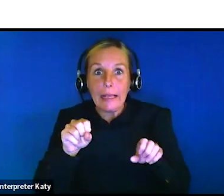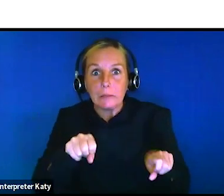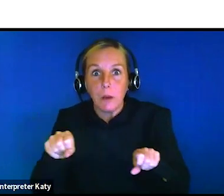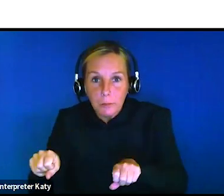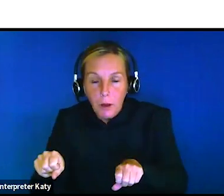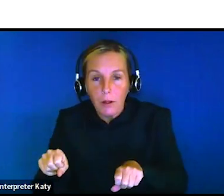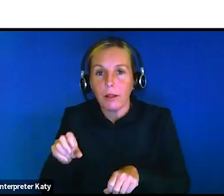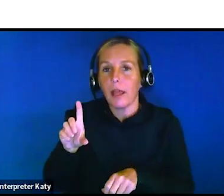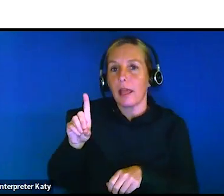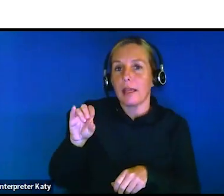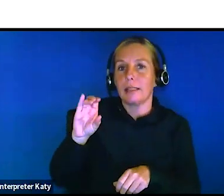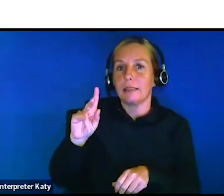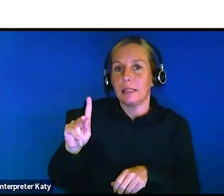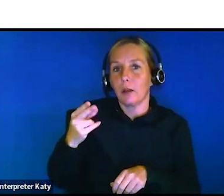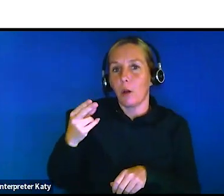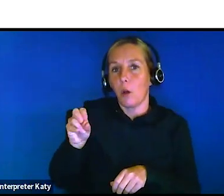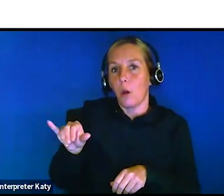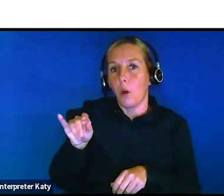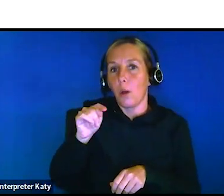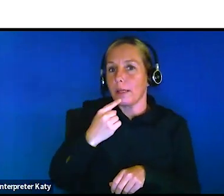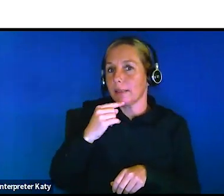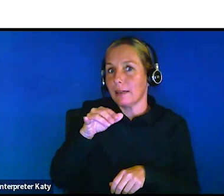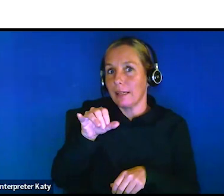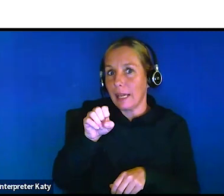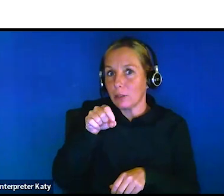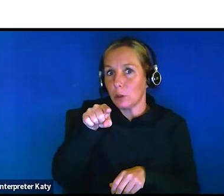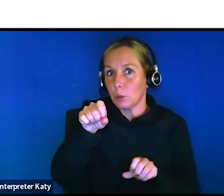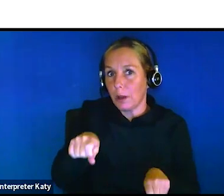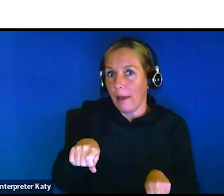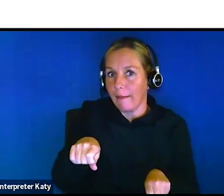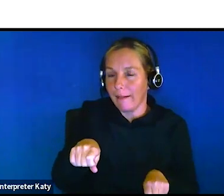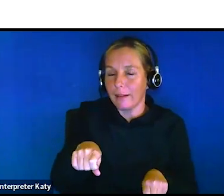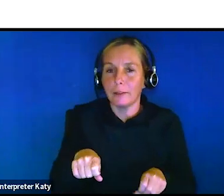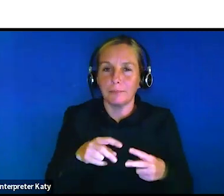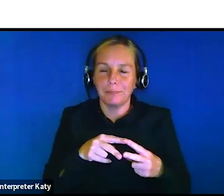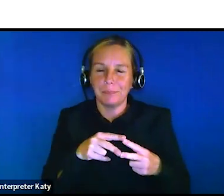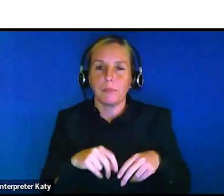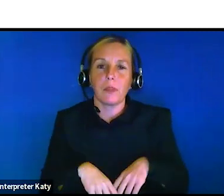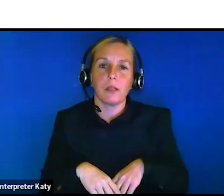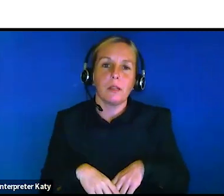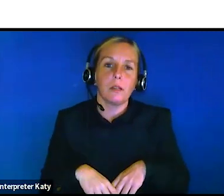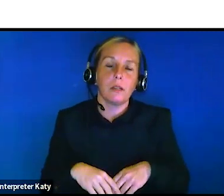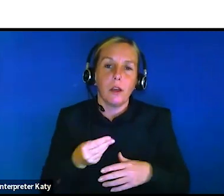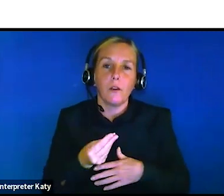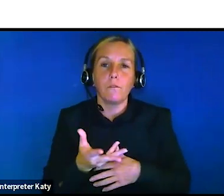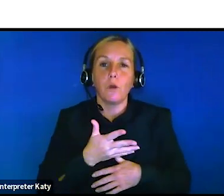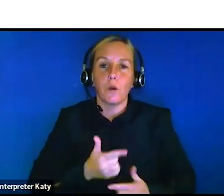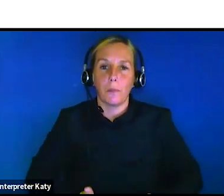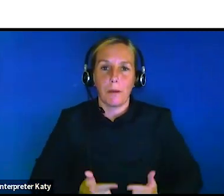"Yes, you can." A few of my life goals are to speak on, and advocate,